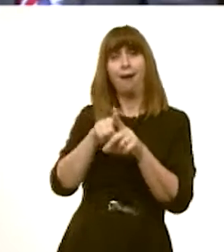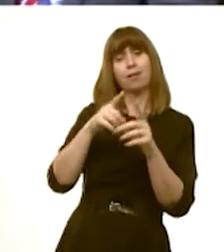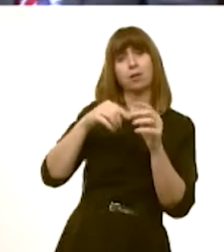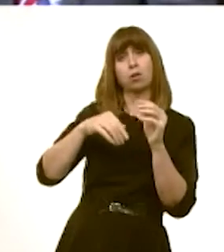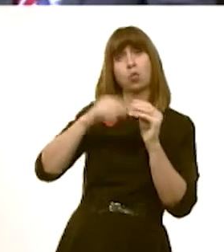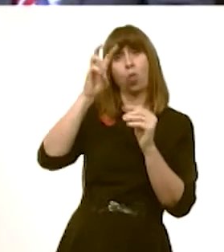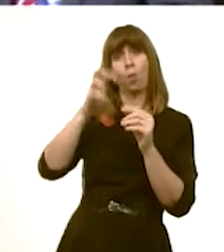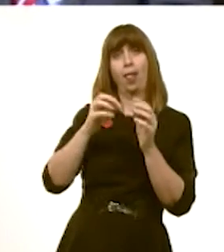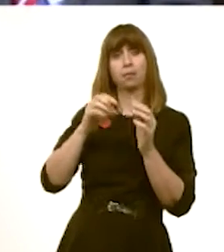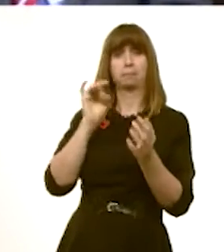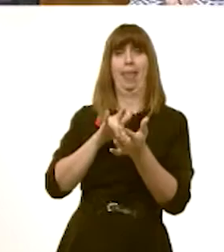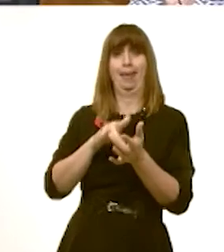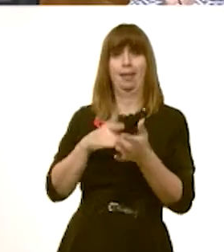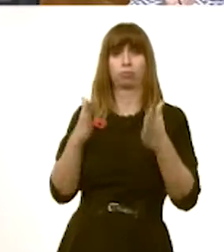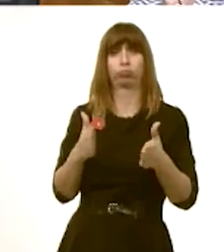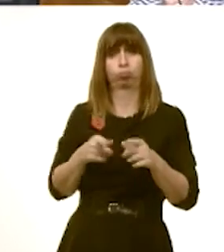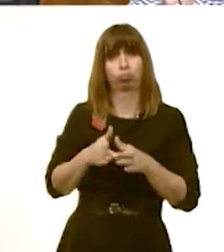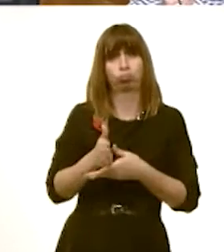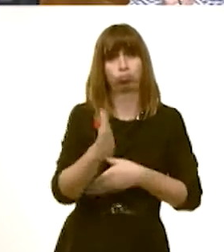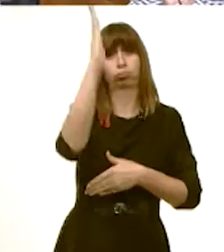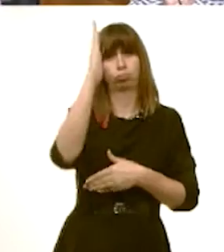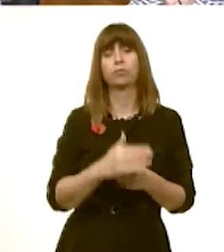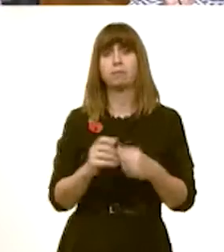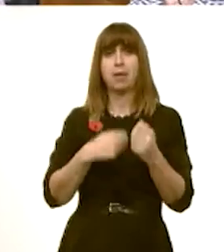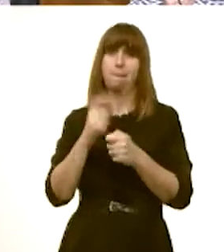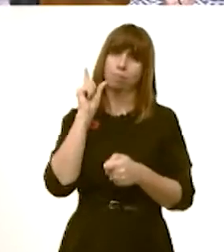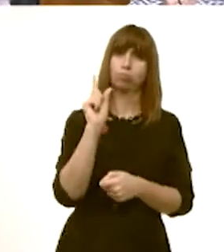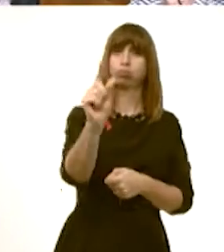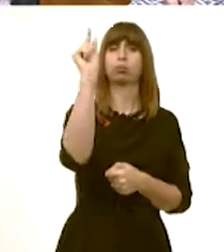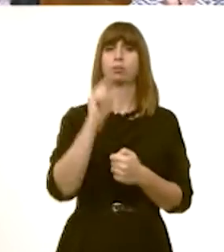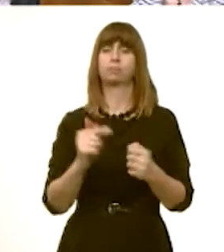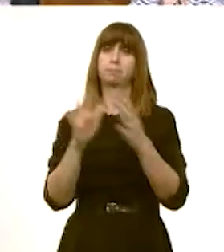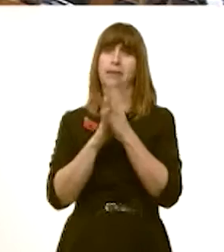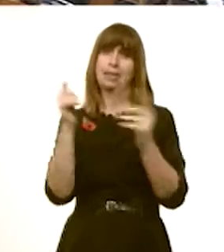where there are no plans to electrify at the moment.